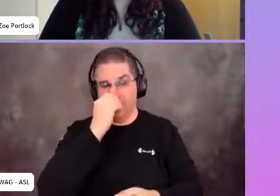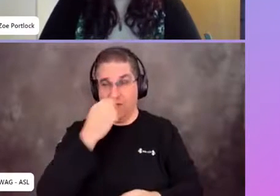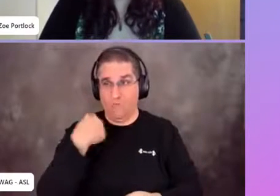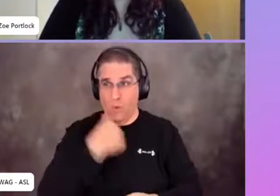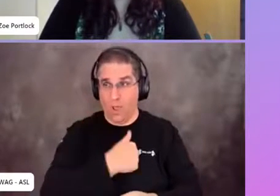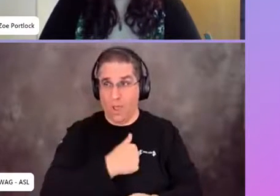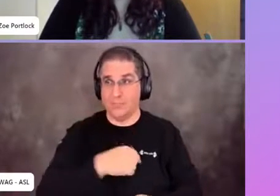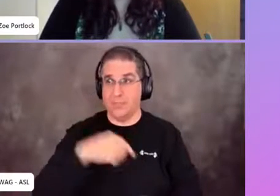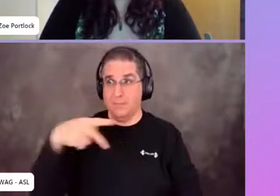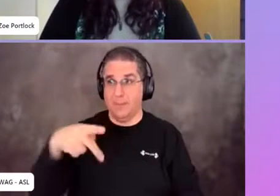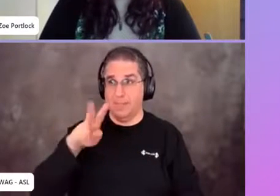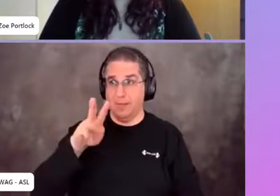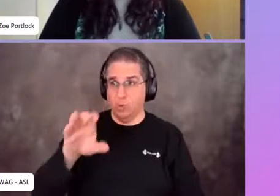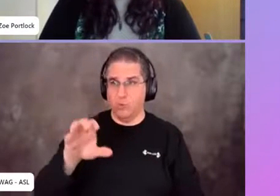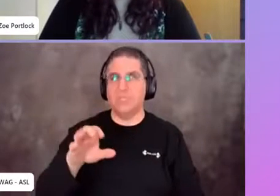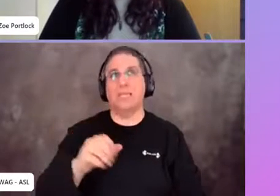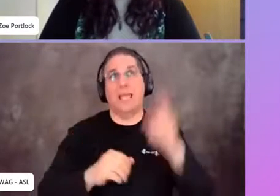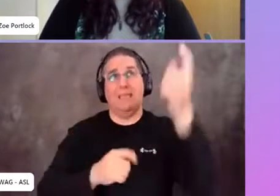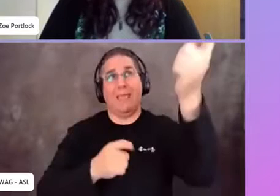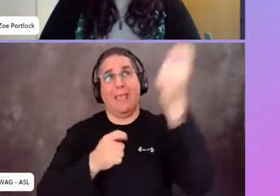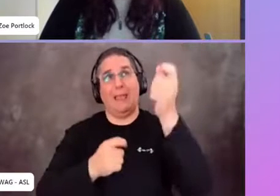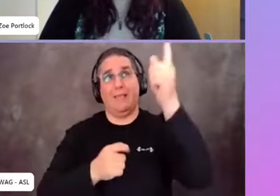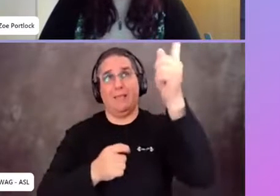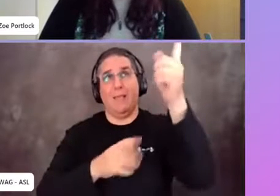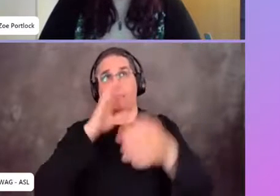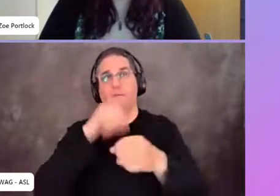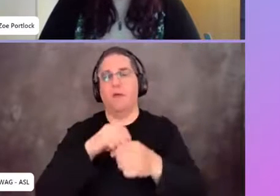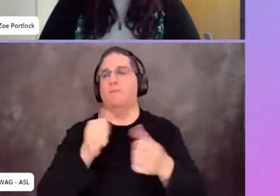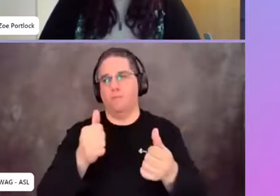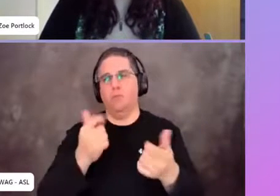product from an accessibility perspective. That was key for